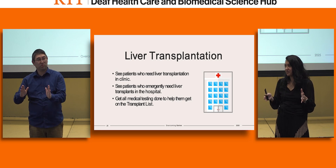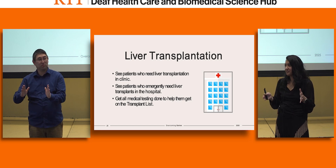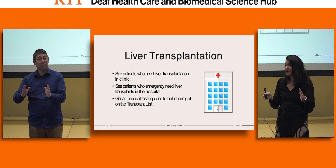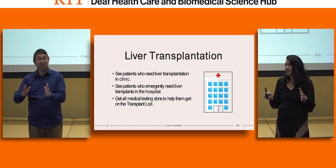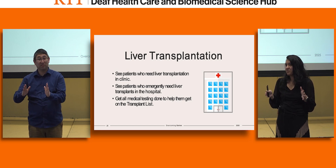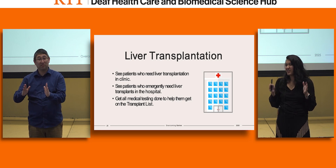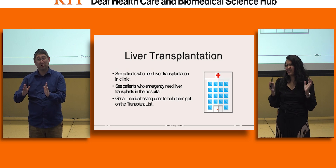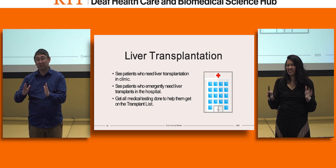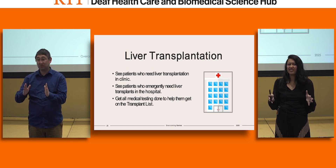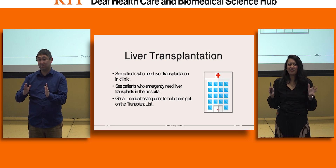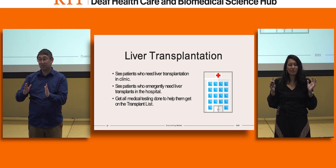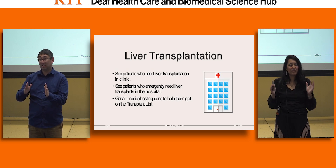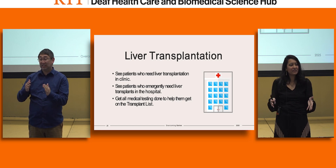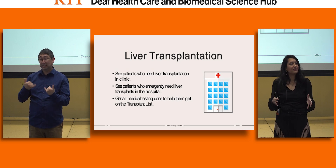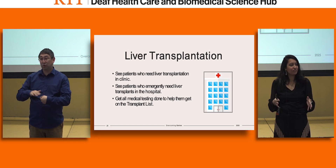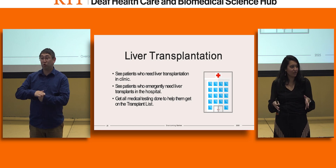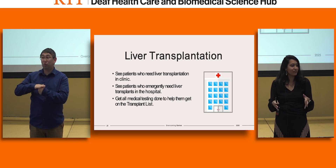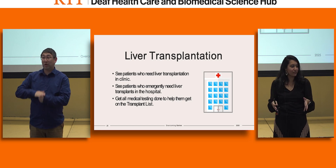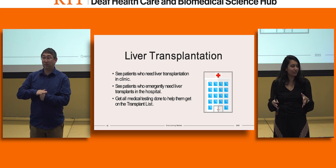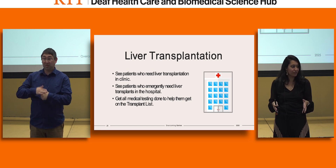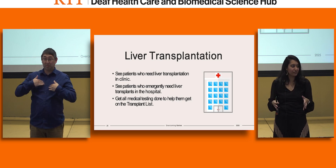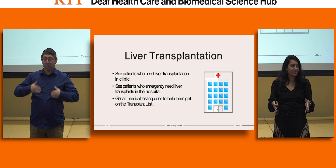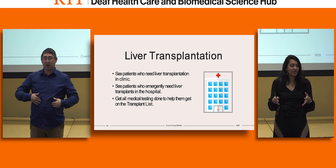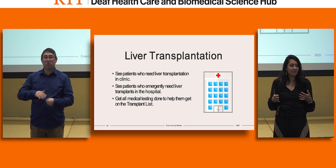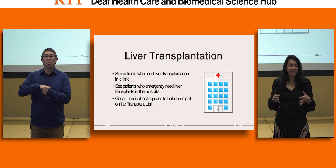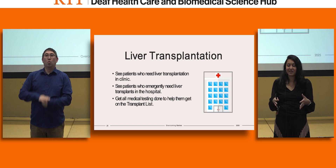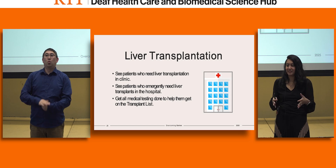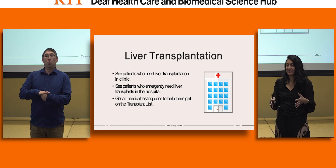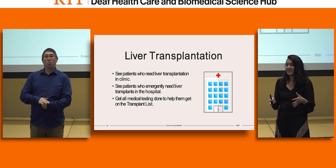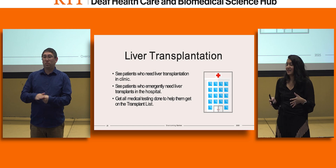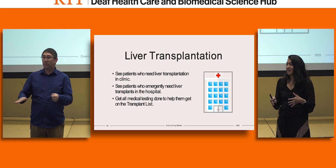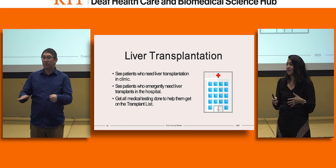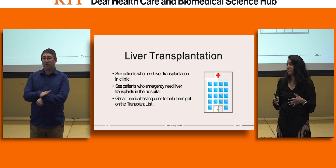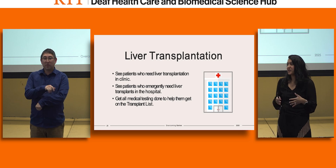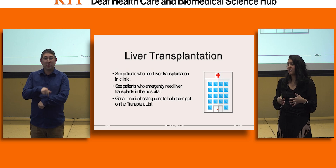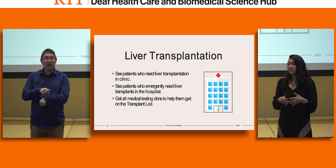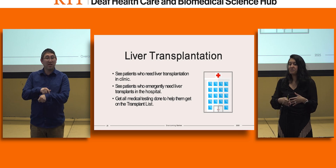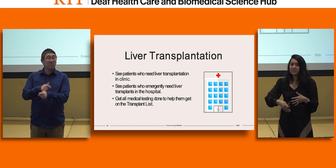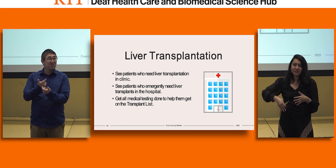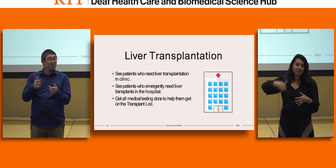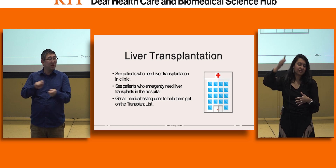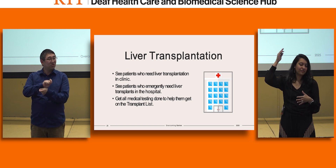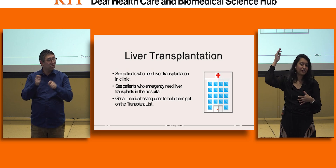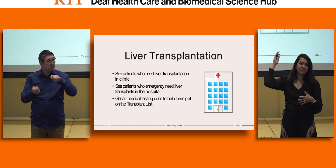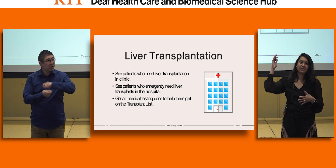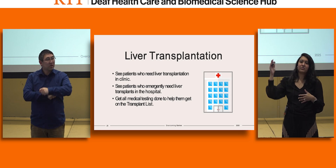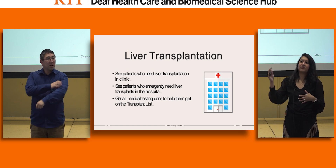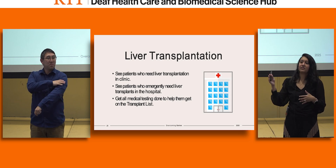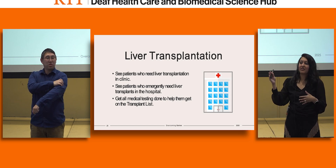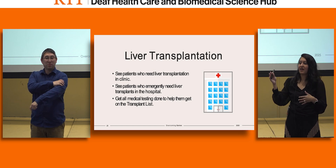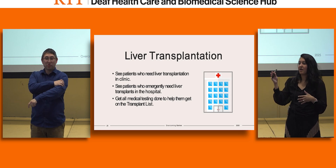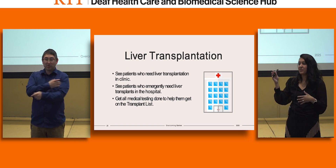but it's still a really stressful surgery on a body. There are big shifts in blood pressure that happen.